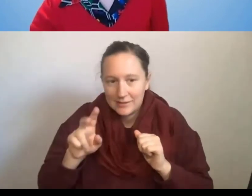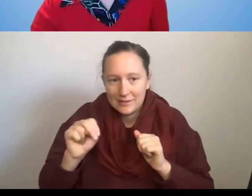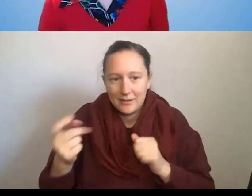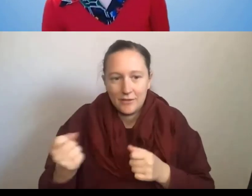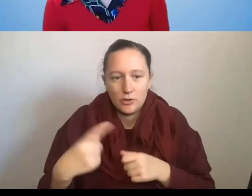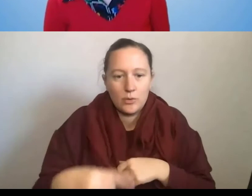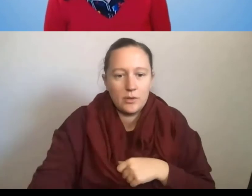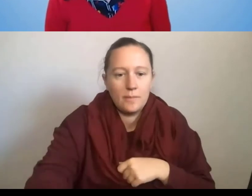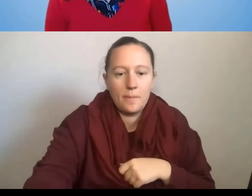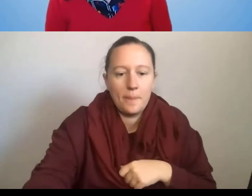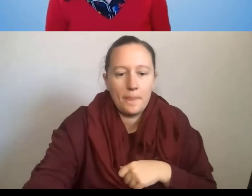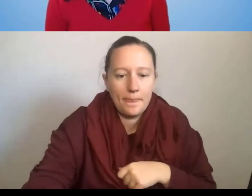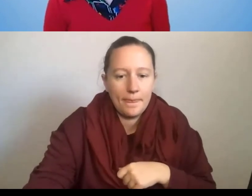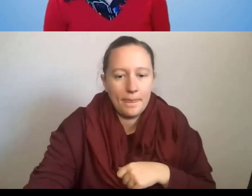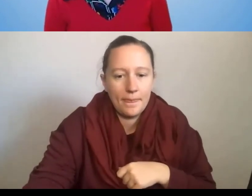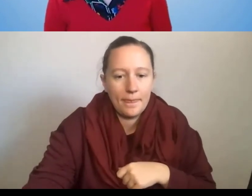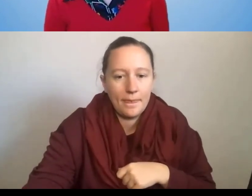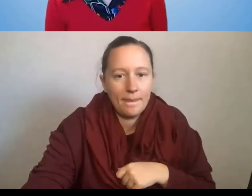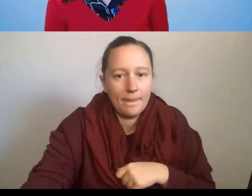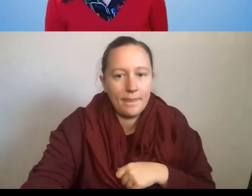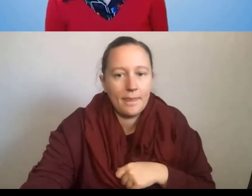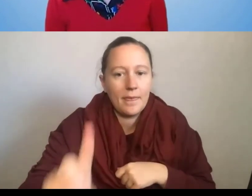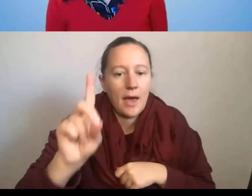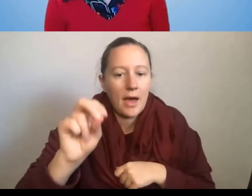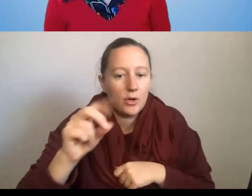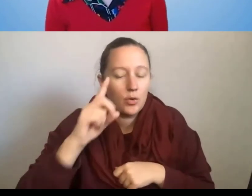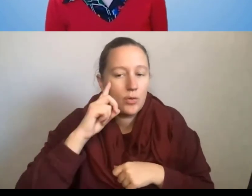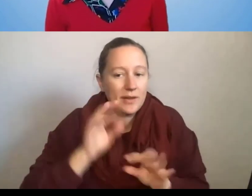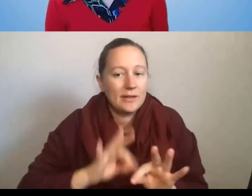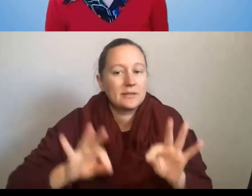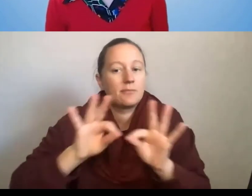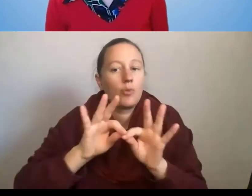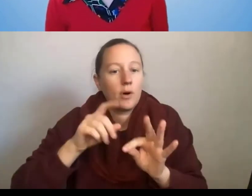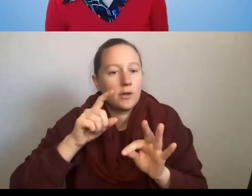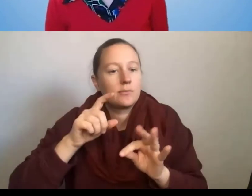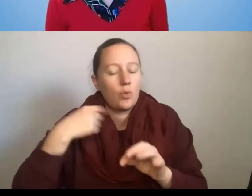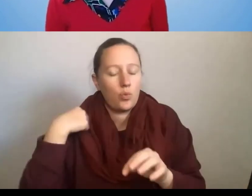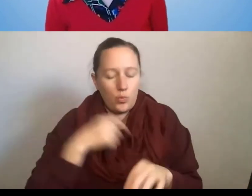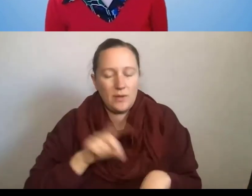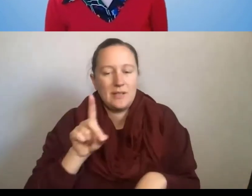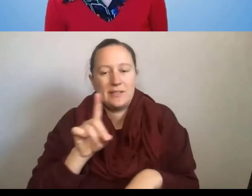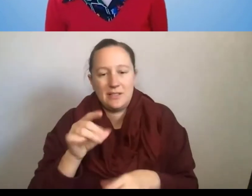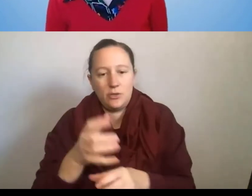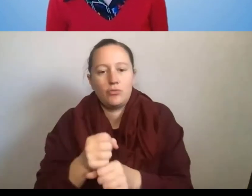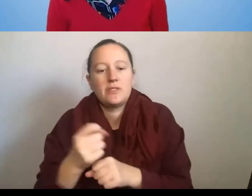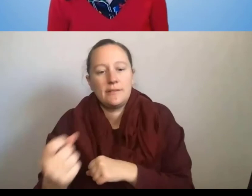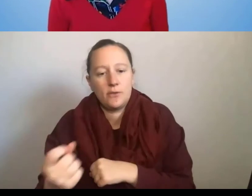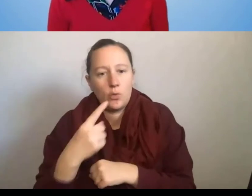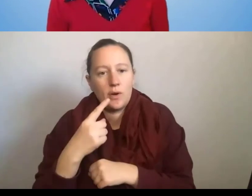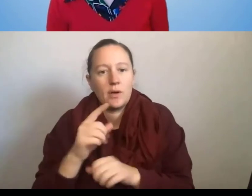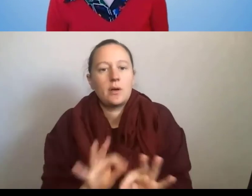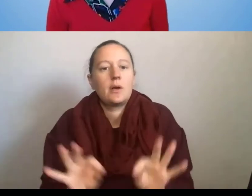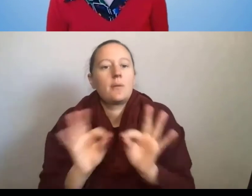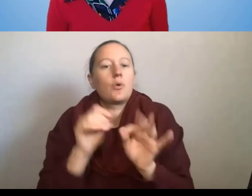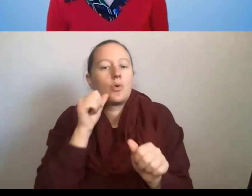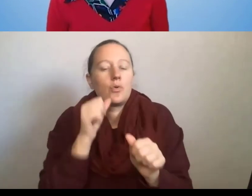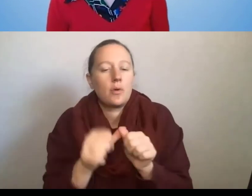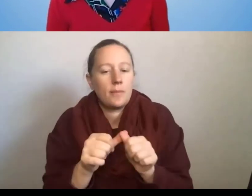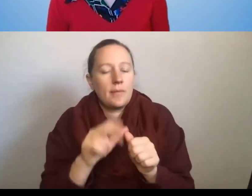Stephanie Fertig: I do think it's important to know we did get a question in the chat, and it's important to remember that while there is NIH policy